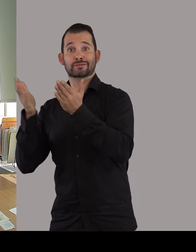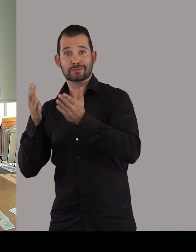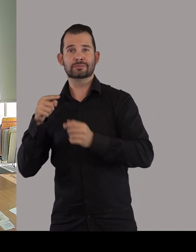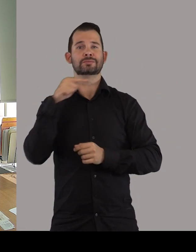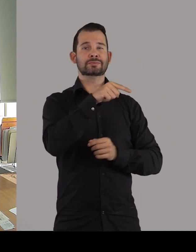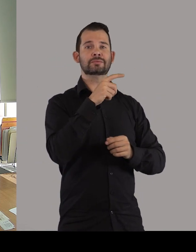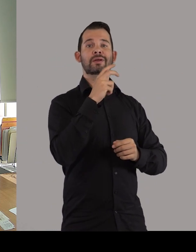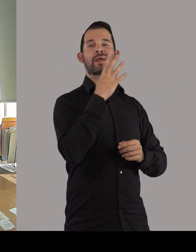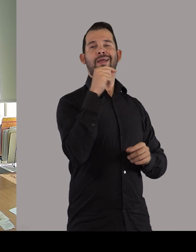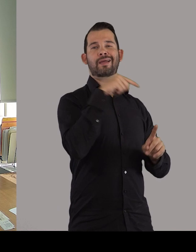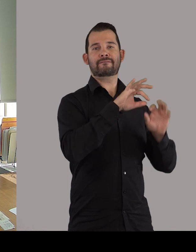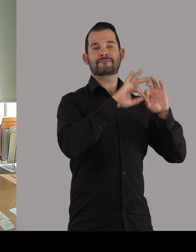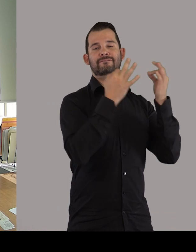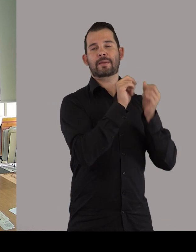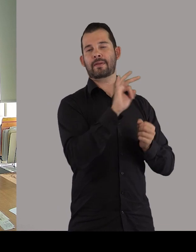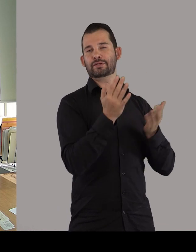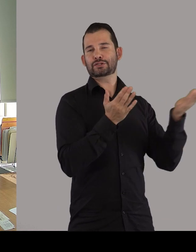and the Family-of-Services model.